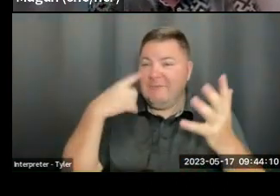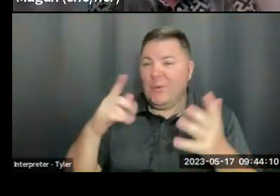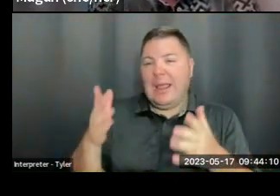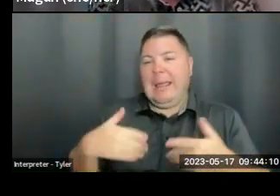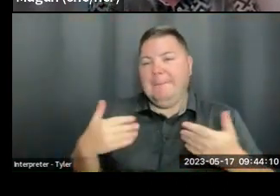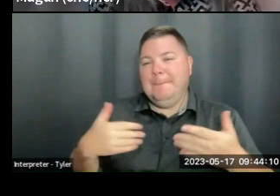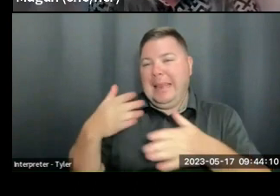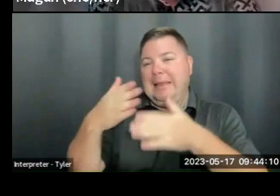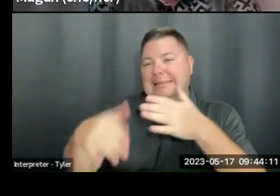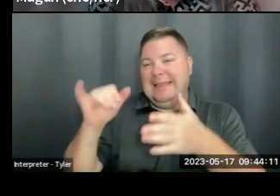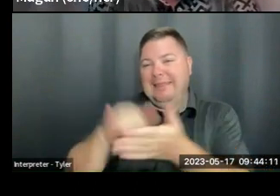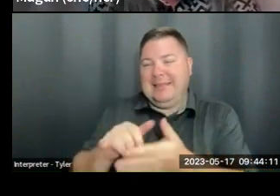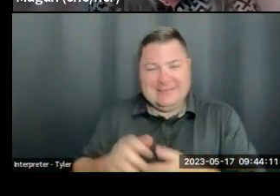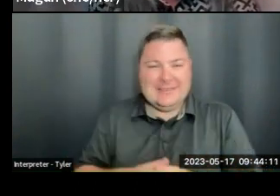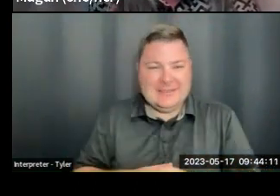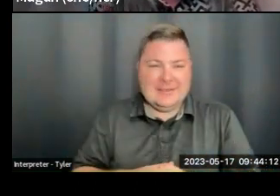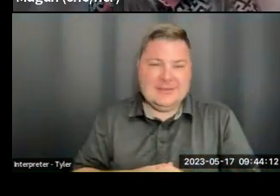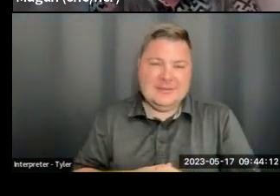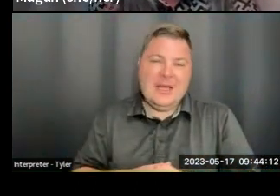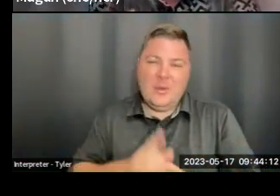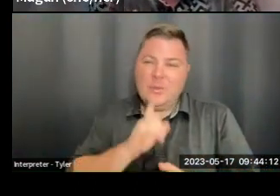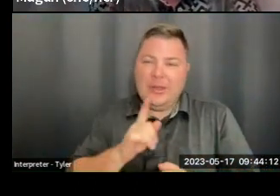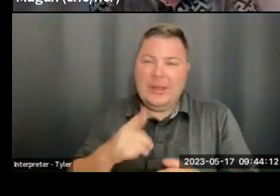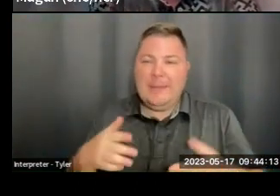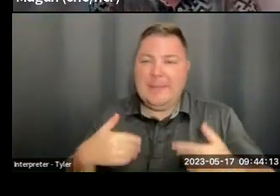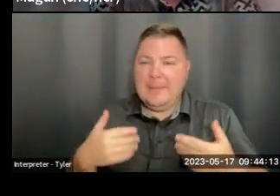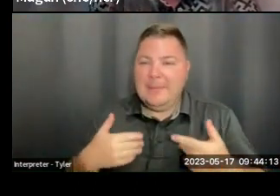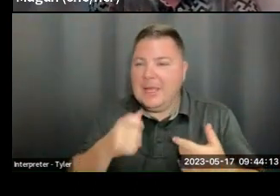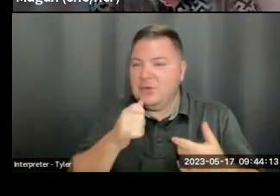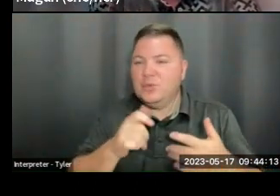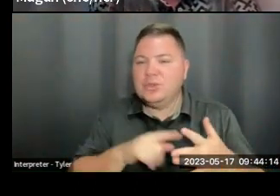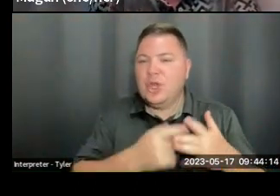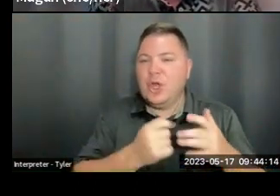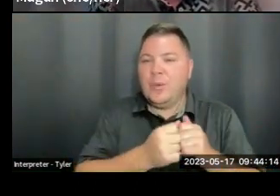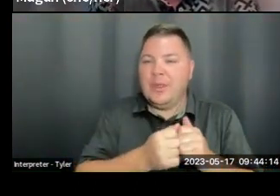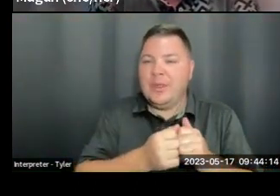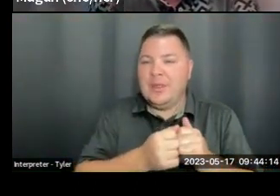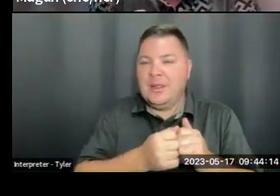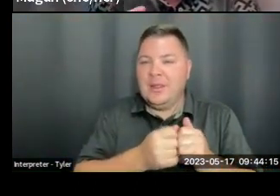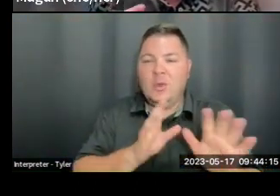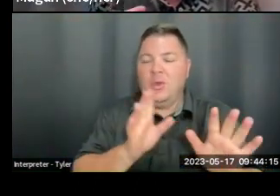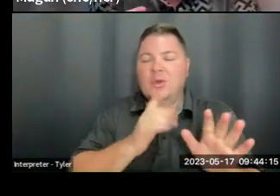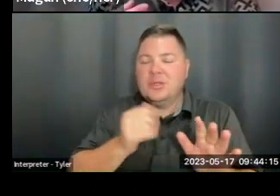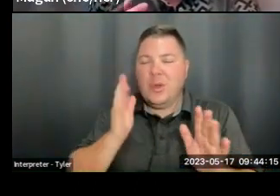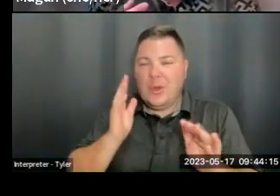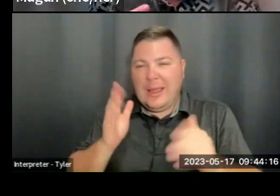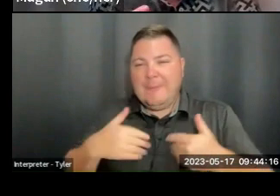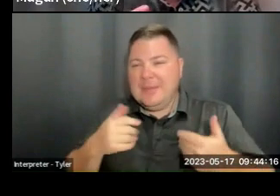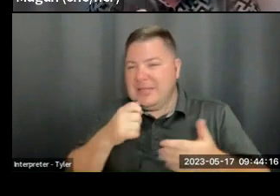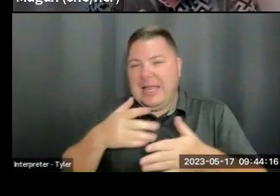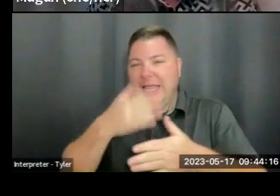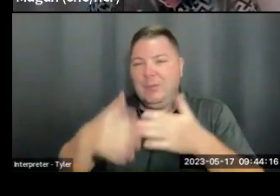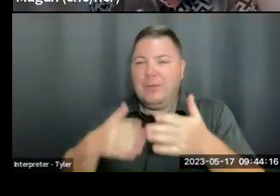getting this access need. So, yay for a happy ending, and I'm